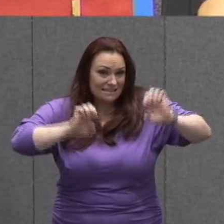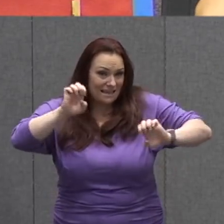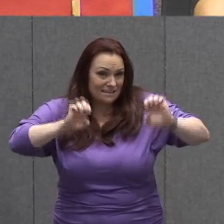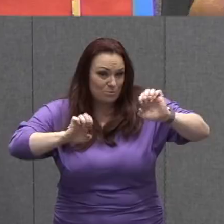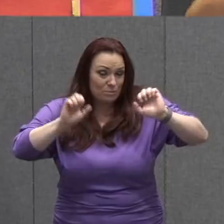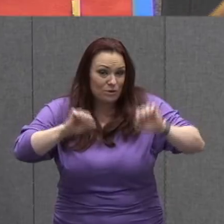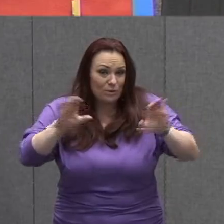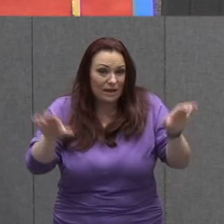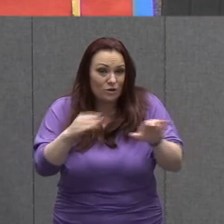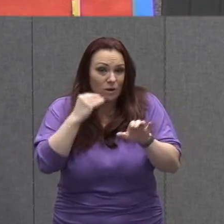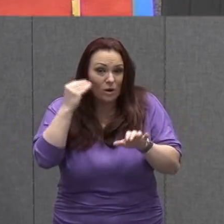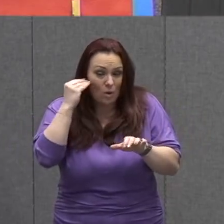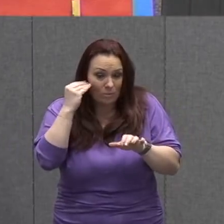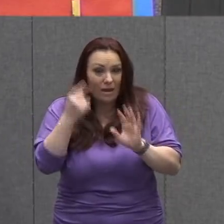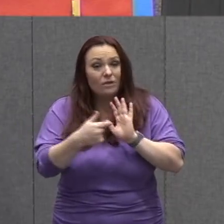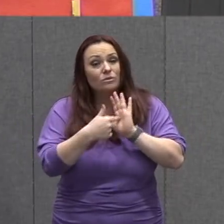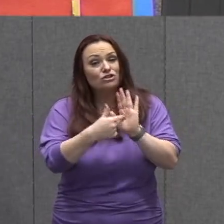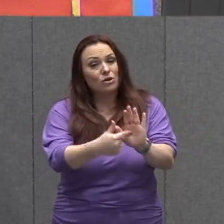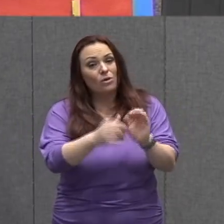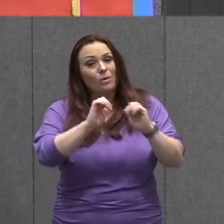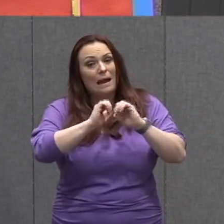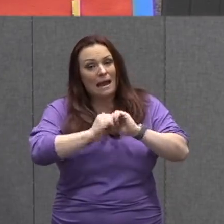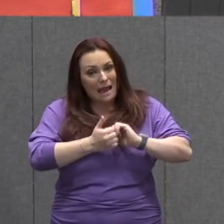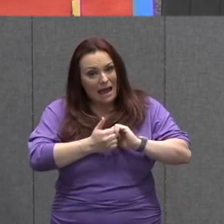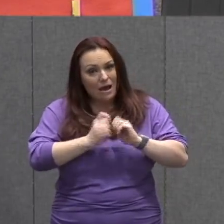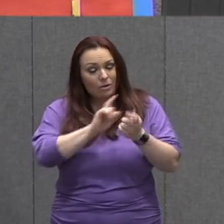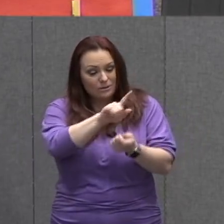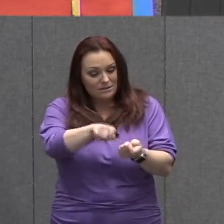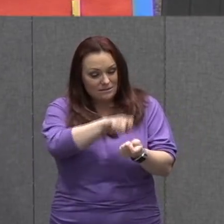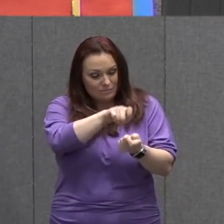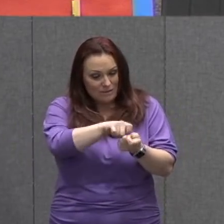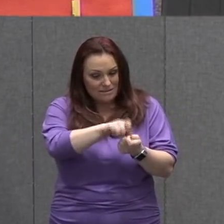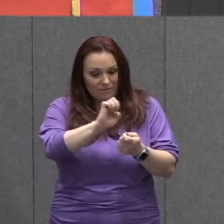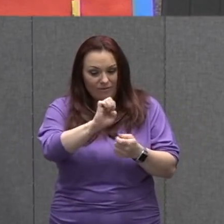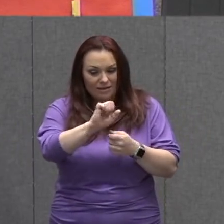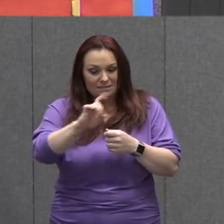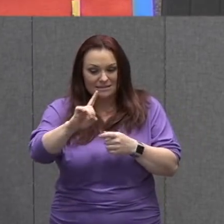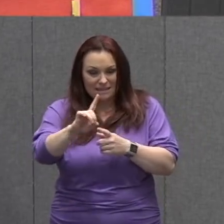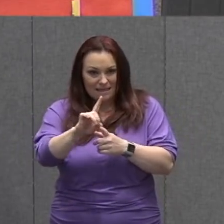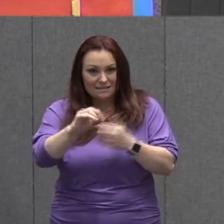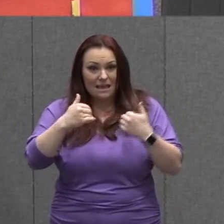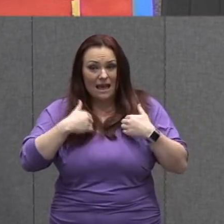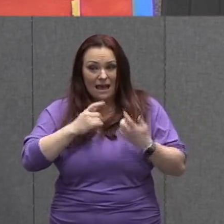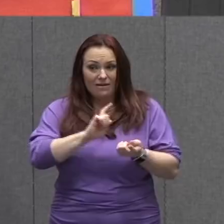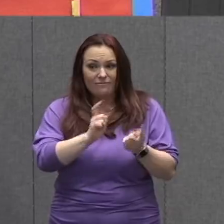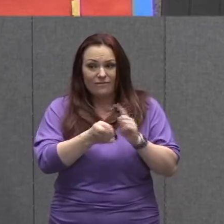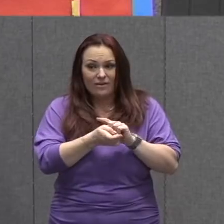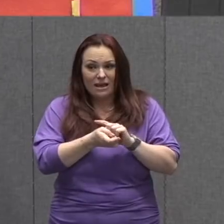And it'll show you how certain seeds have adapted to move with wind.